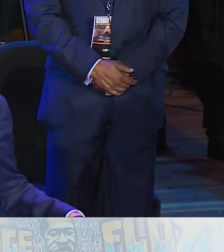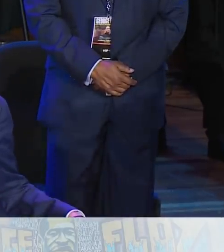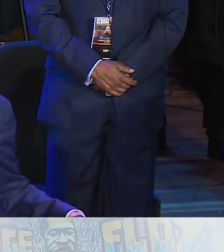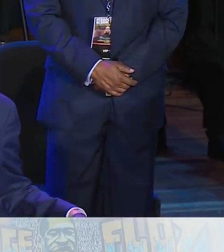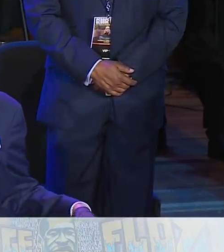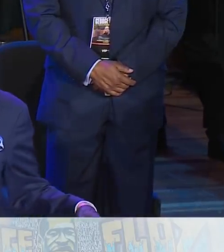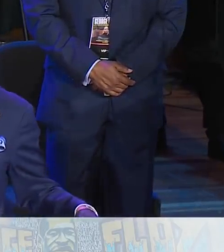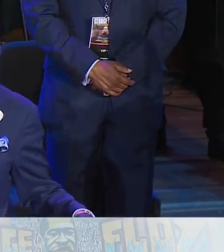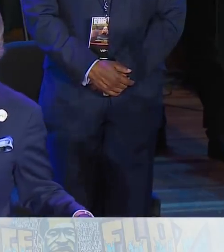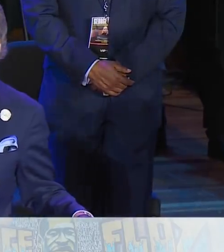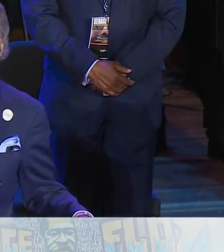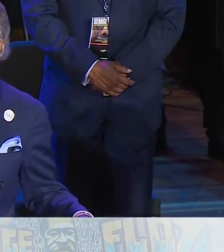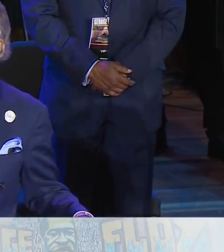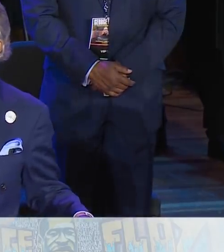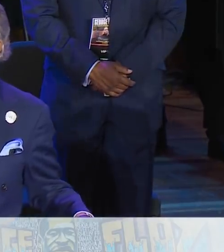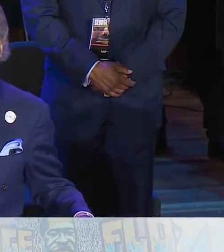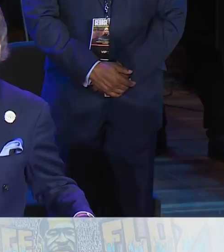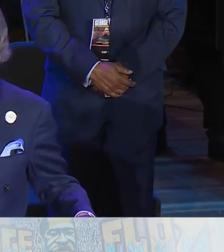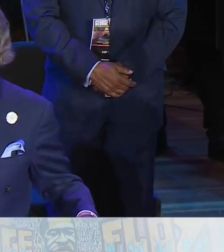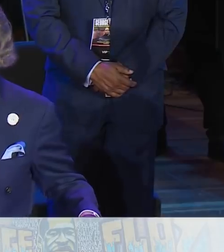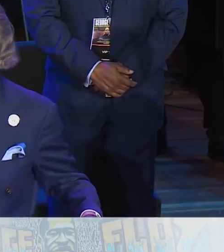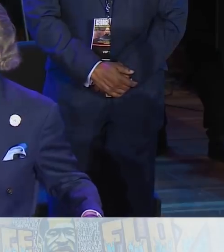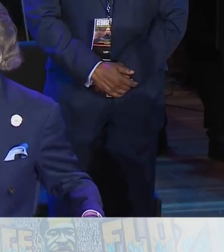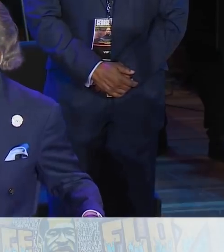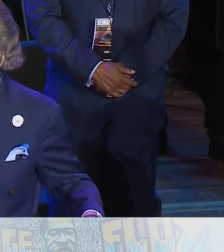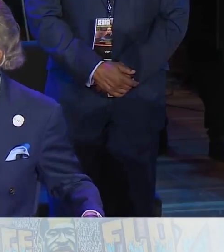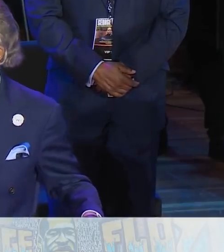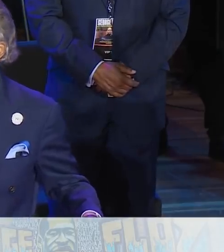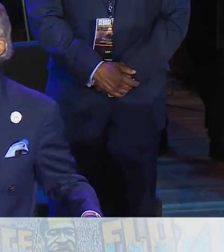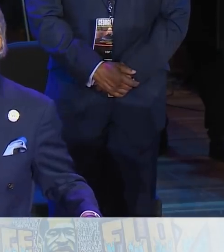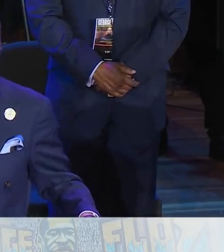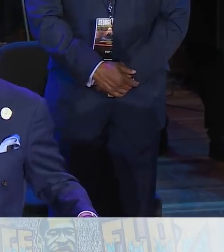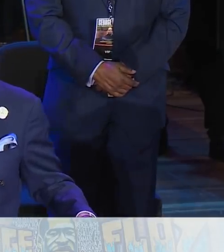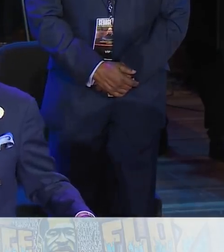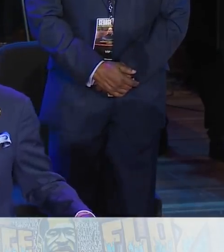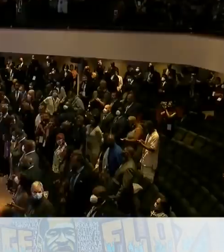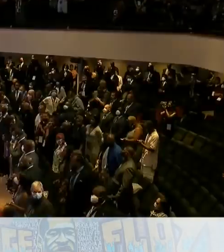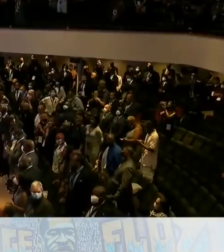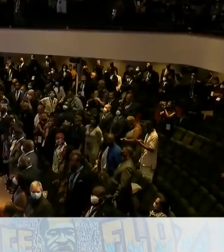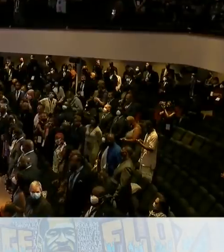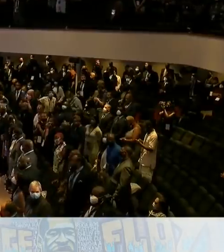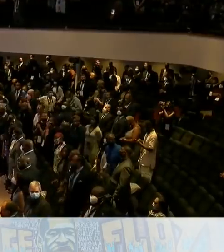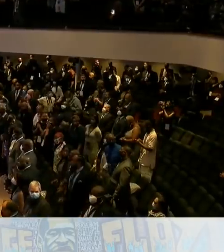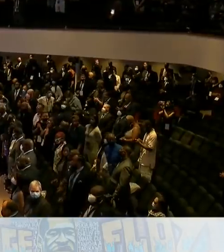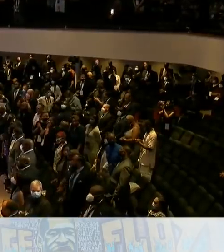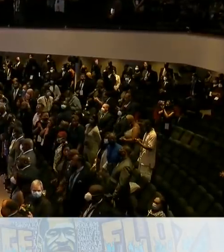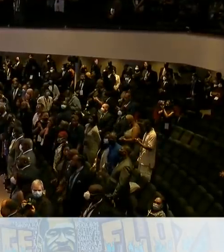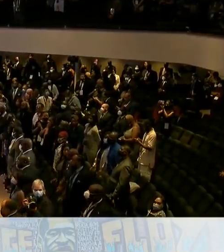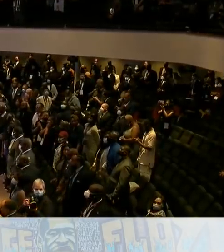INDIAN MOVEMENT. BROTHER, WE ARE HONORED THAT YOU CAME. THANK YOU.